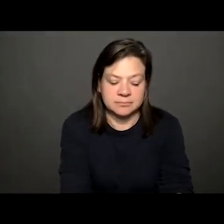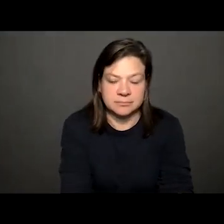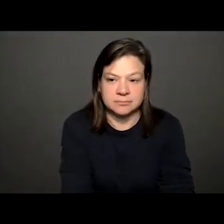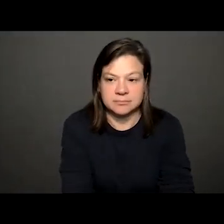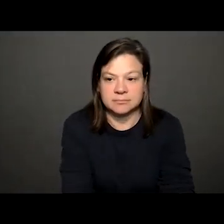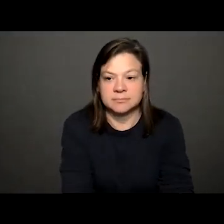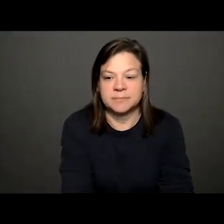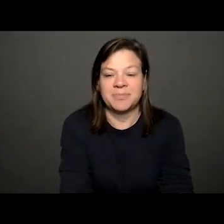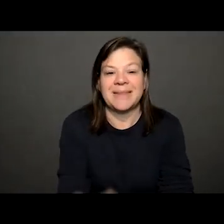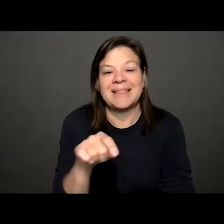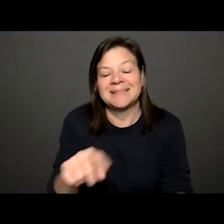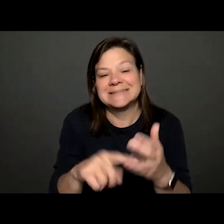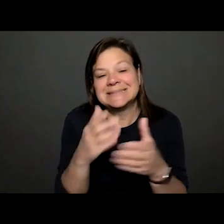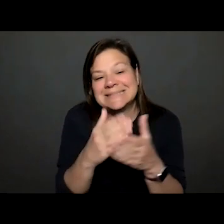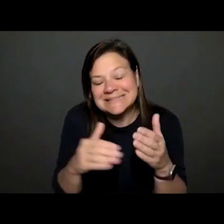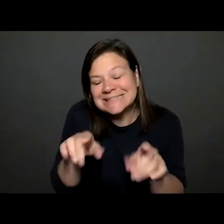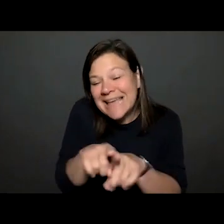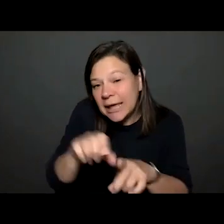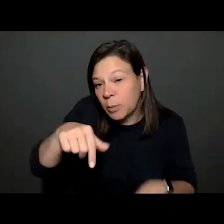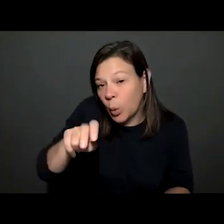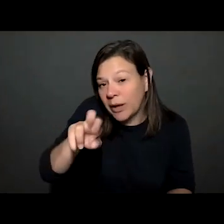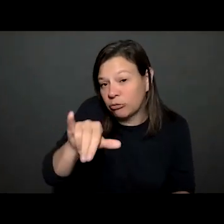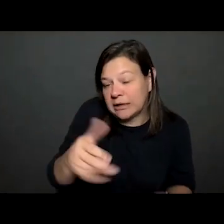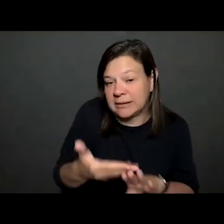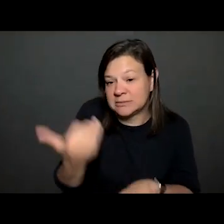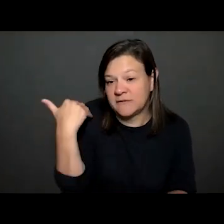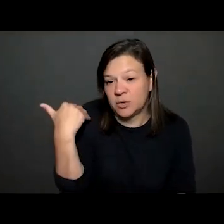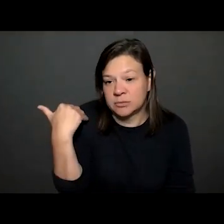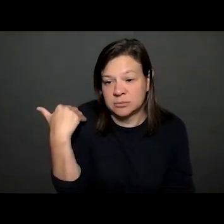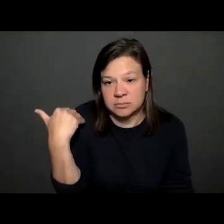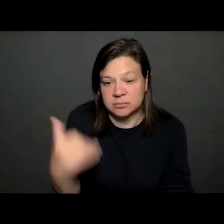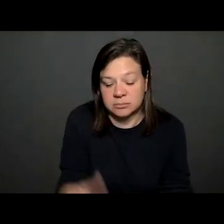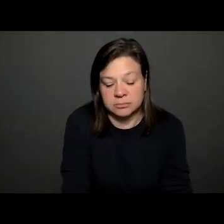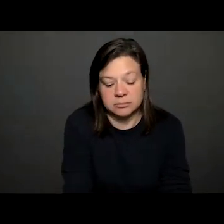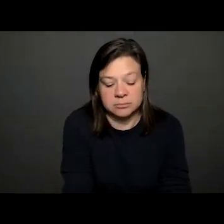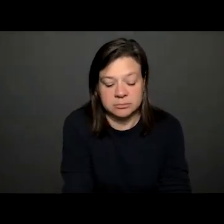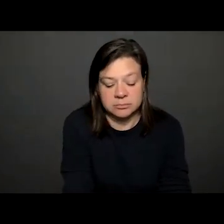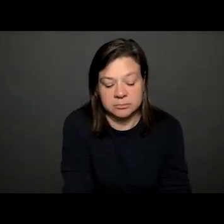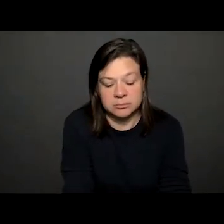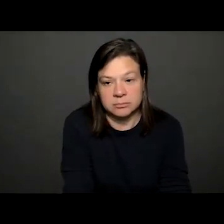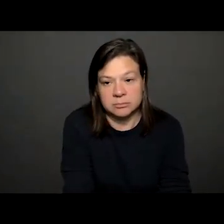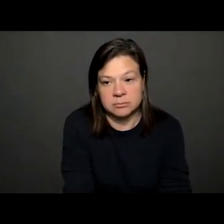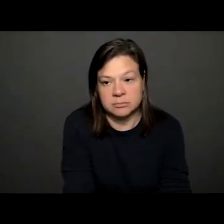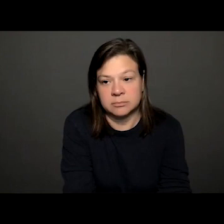AND THEN WE ARE DEFINING OUR VARIABLES A LITTLE DIFFERENT THAN HOW YOU DO IT INSIDE OF POSTMAN.